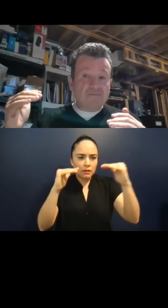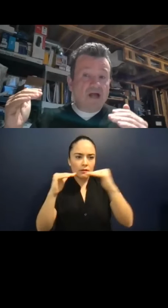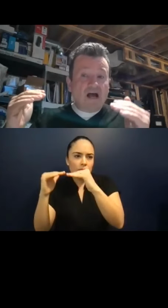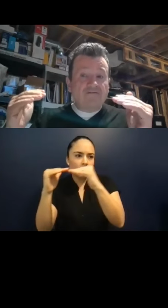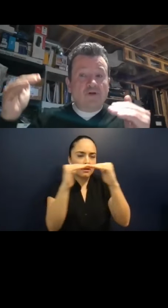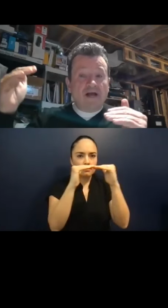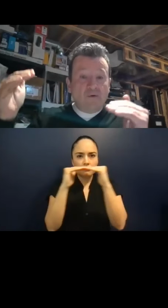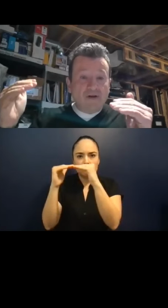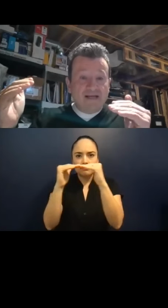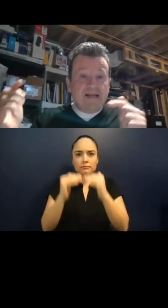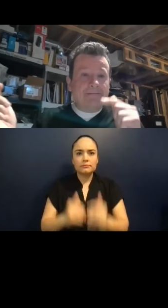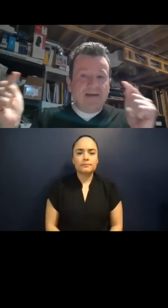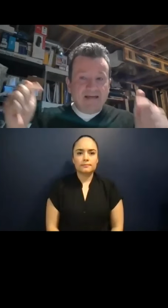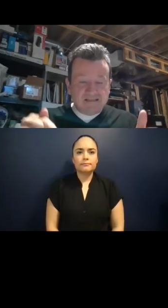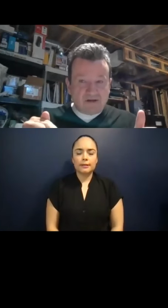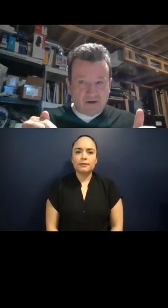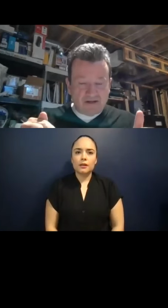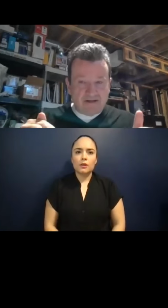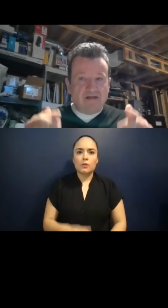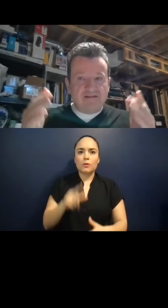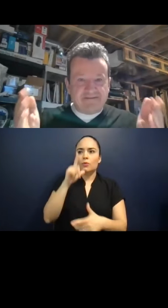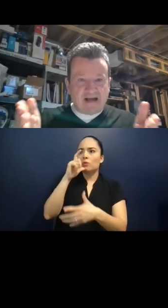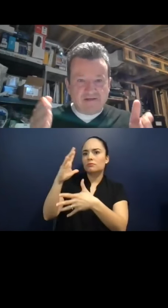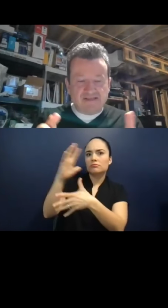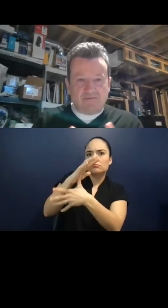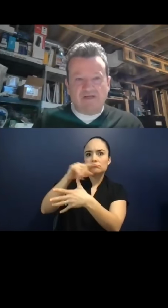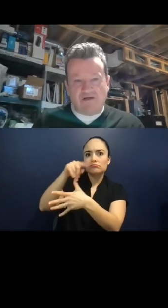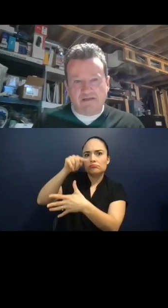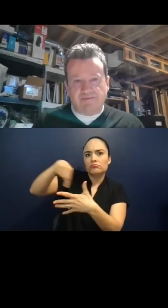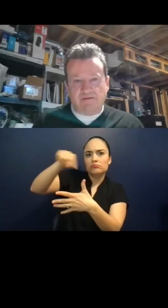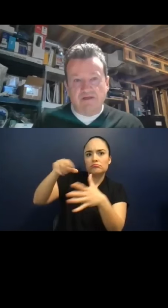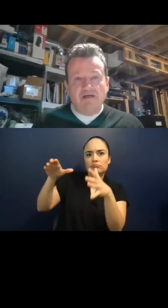that looks at all the factors. It is really important when you think of equity that we think of it as a stepping